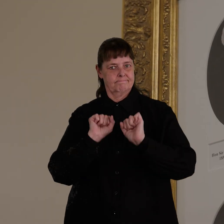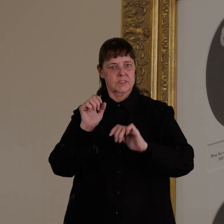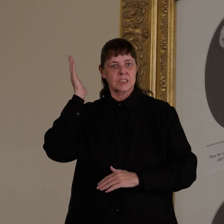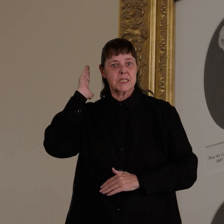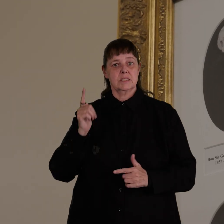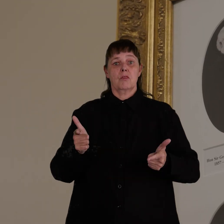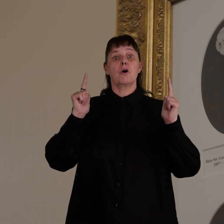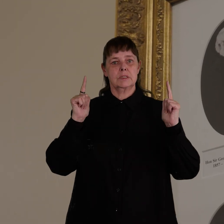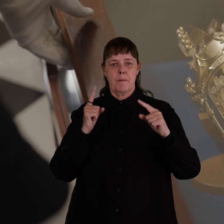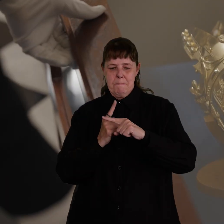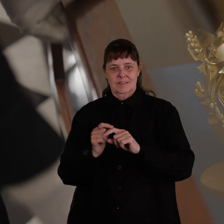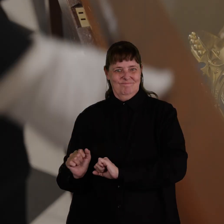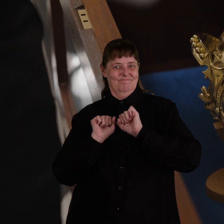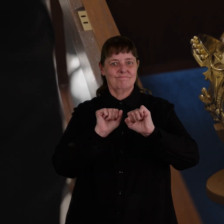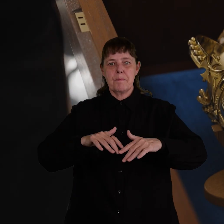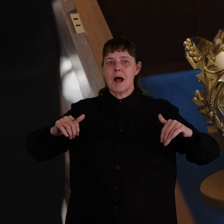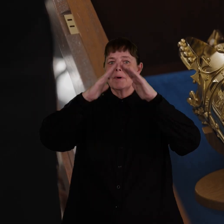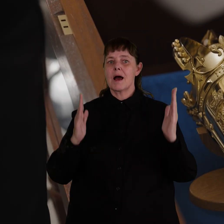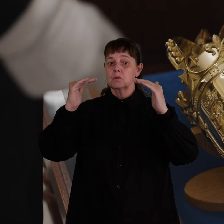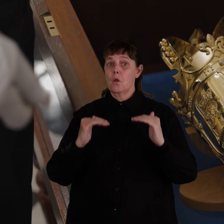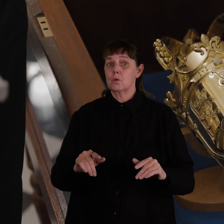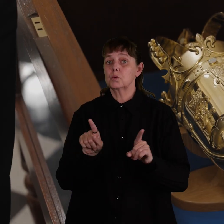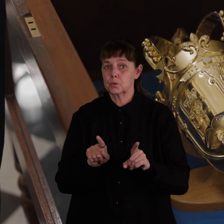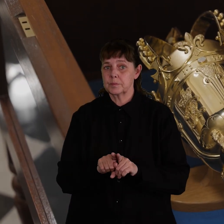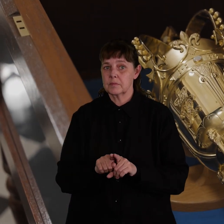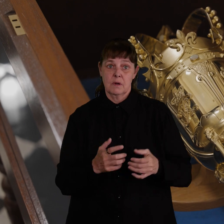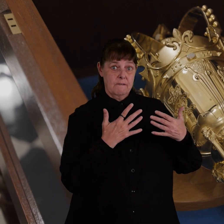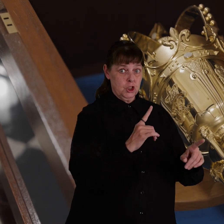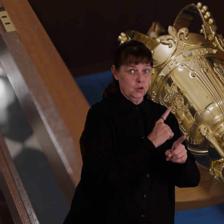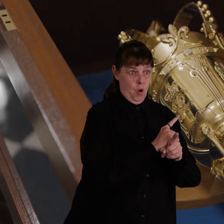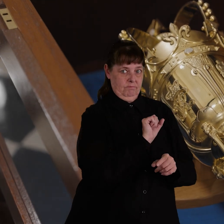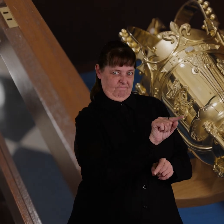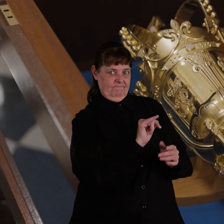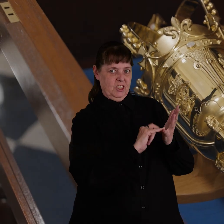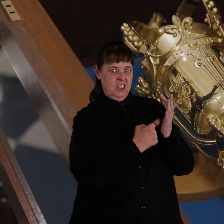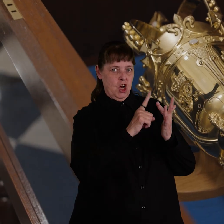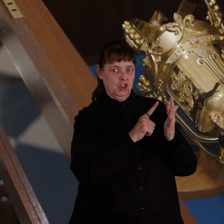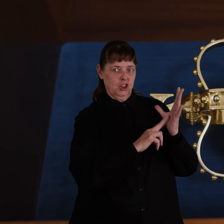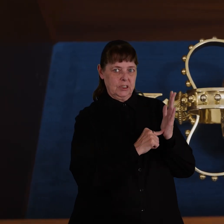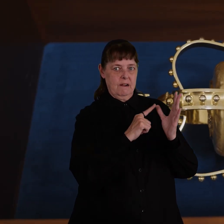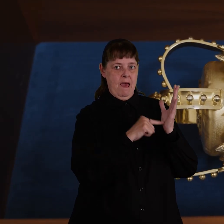The mace is a symbol of the speaker's authority and the symbol of a lower house of Parliament. I